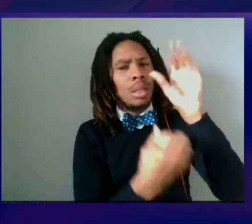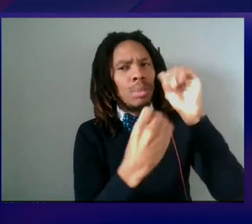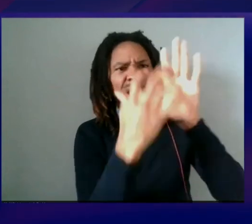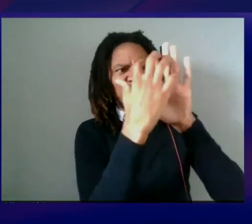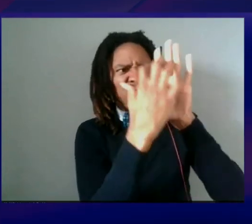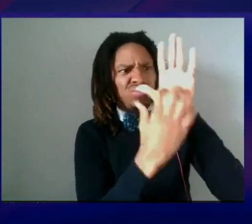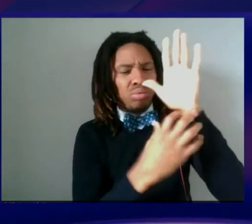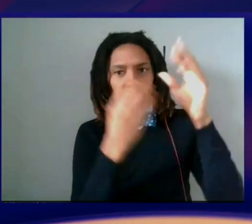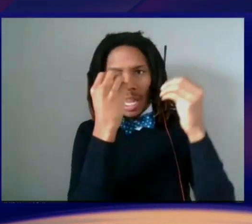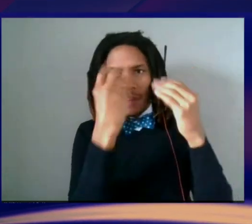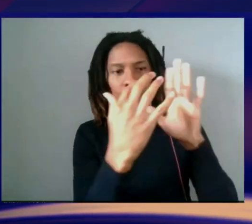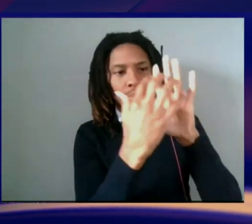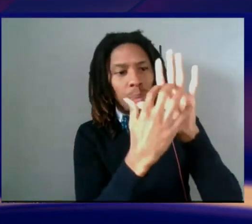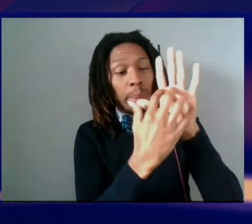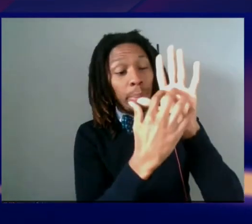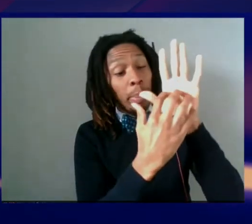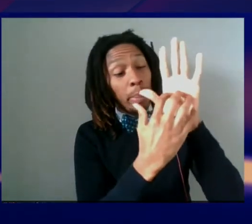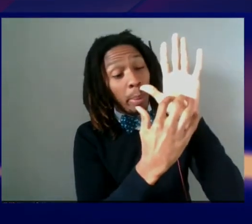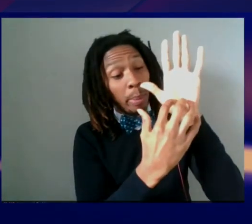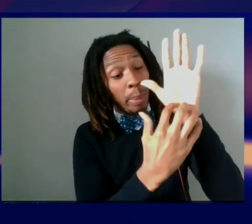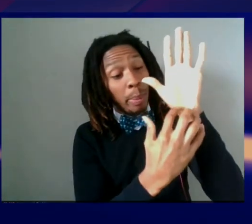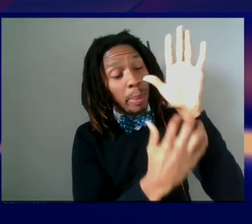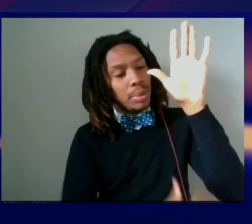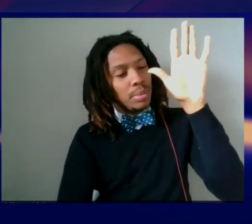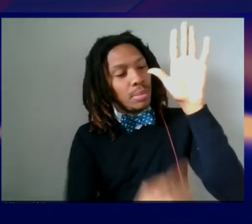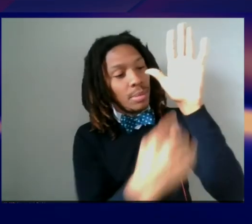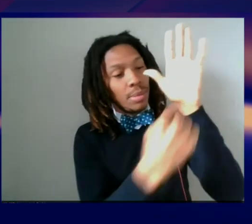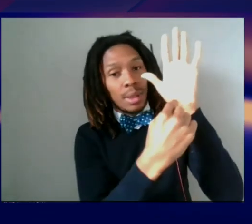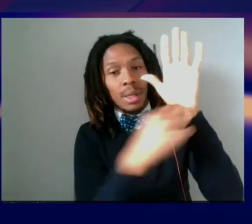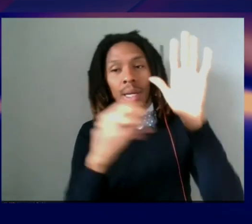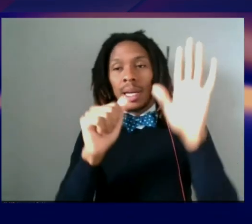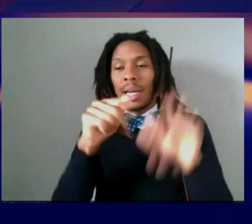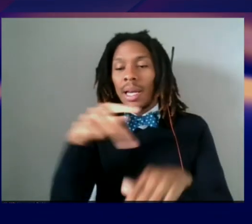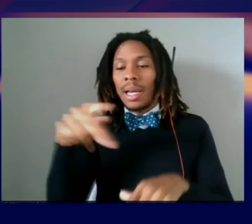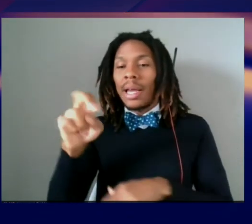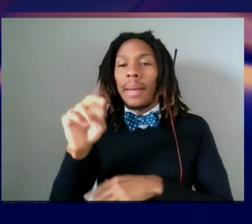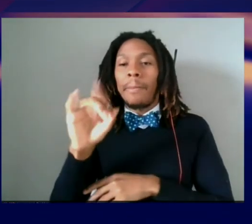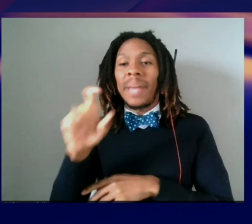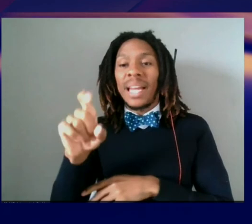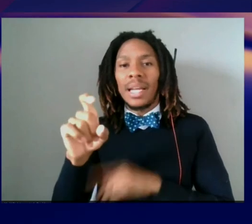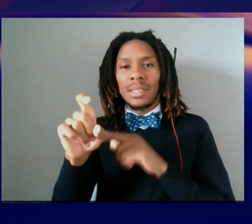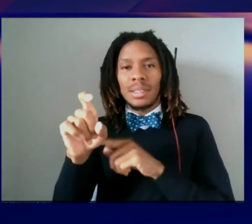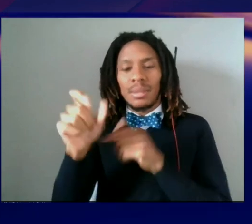then what we can see here is, in the appendix, there are certain key tools, technologies